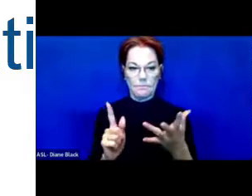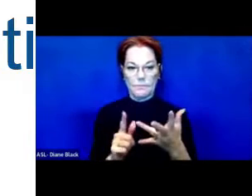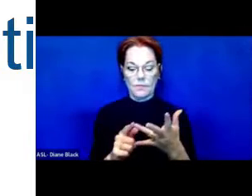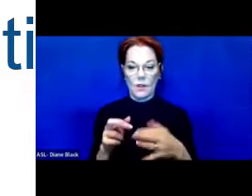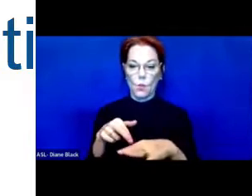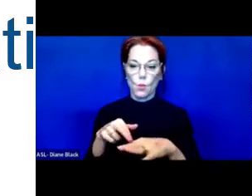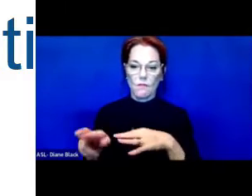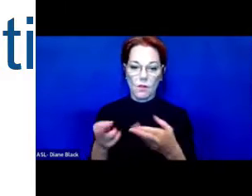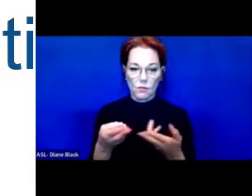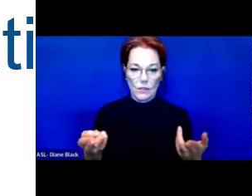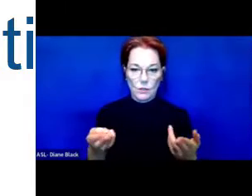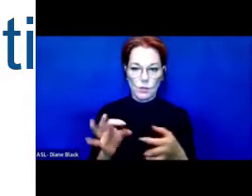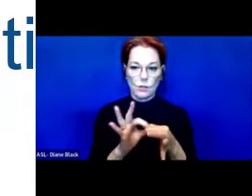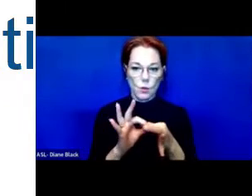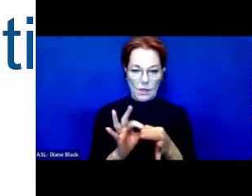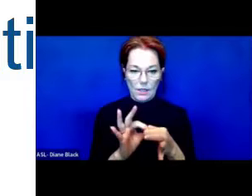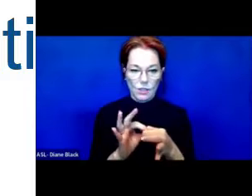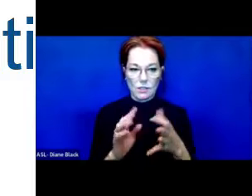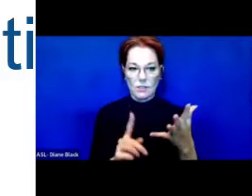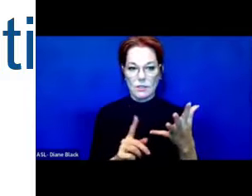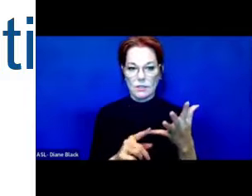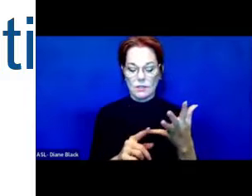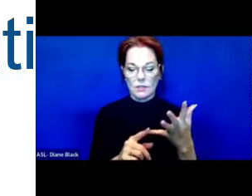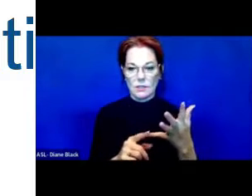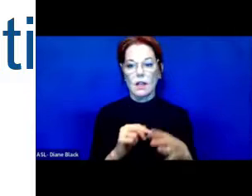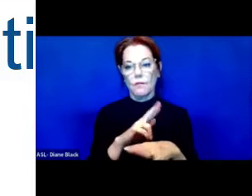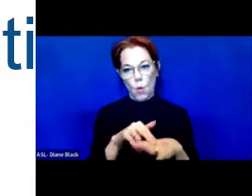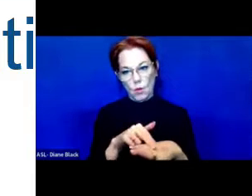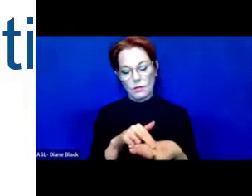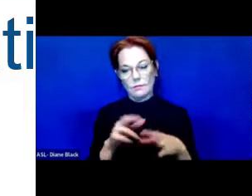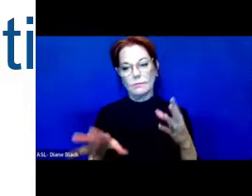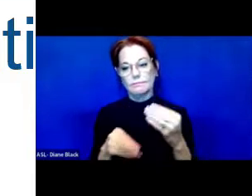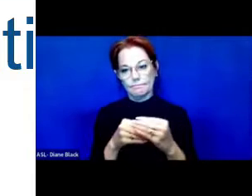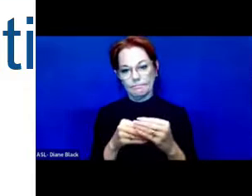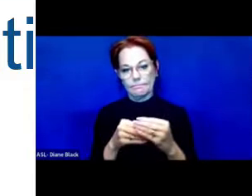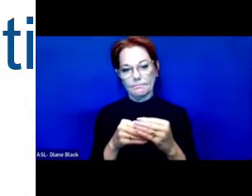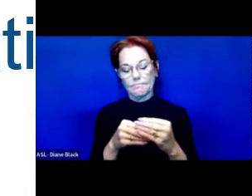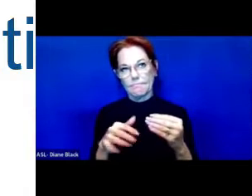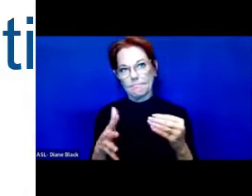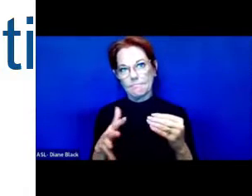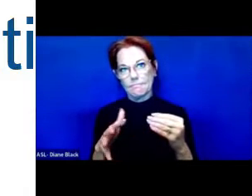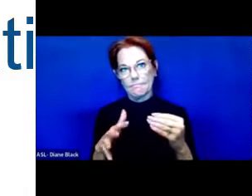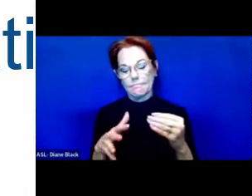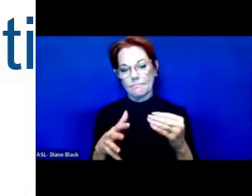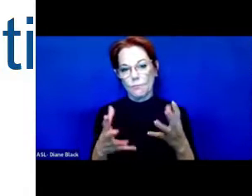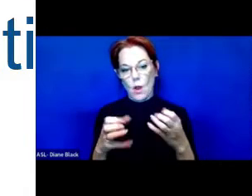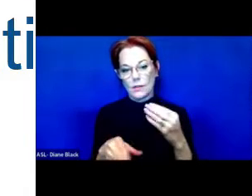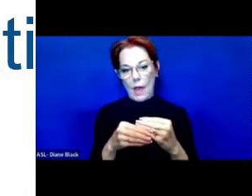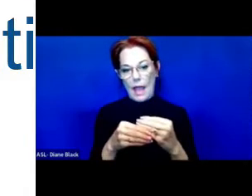resource coordination. And, of course, we also wanted to add a kind of a sort of wrap around